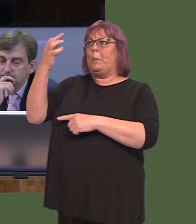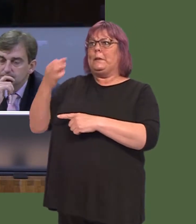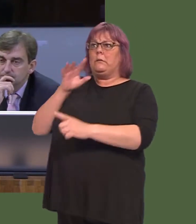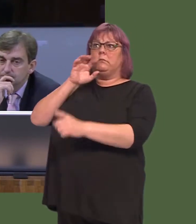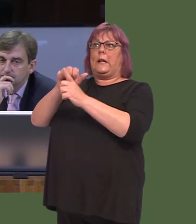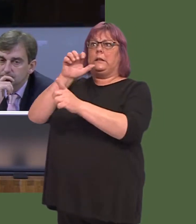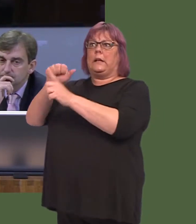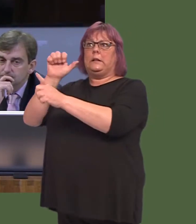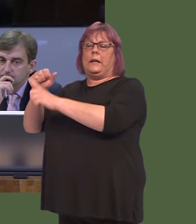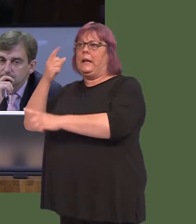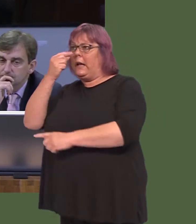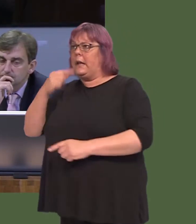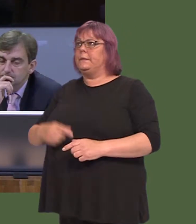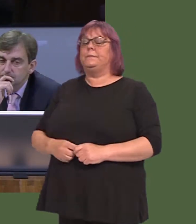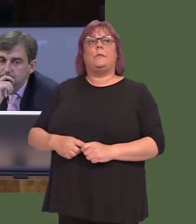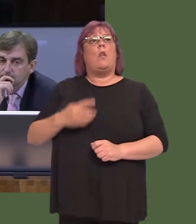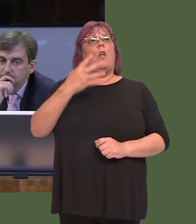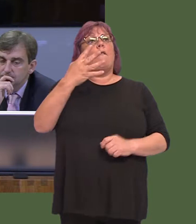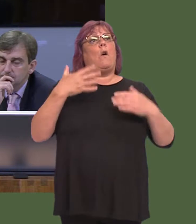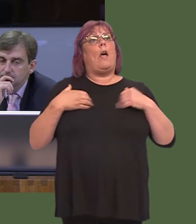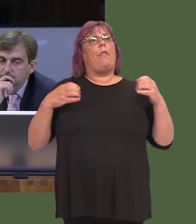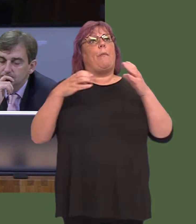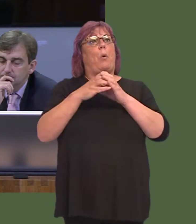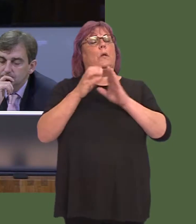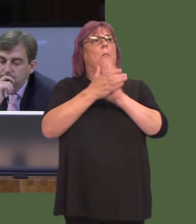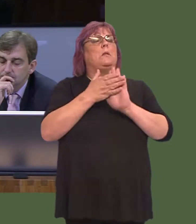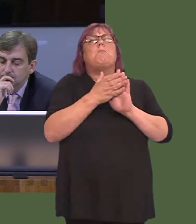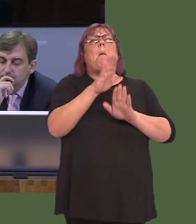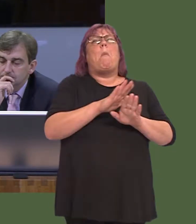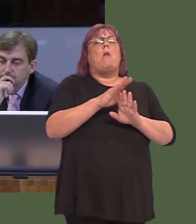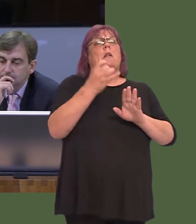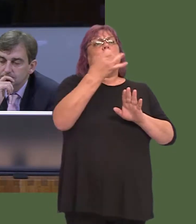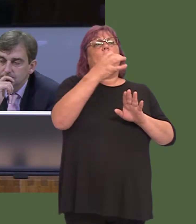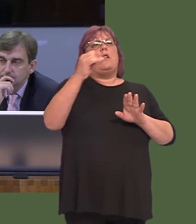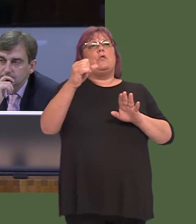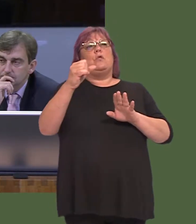rate. With the four health boards, which total 700,000 men within those health boards, unable to